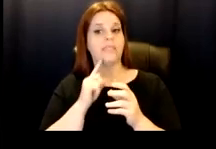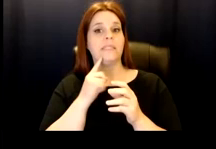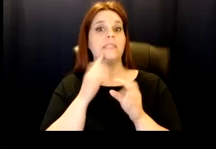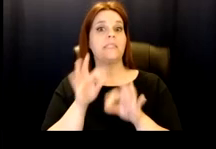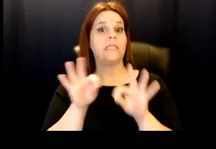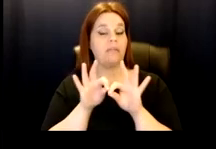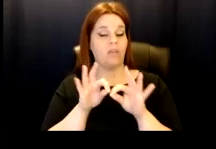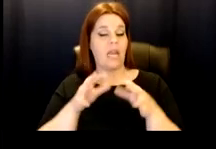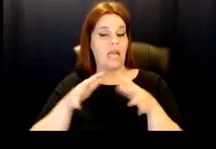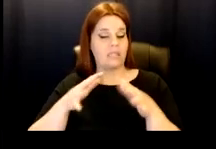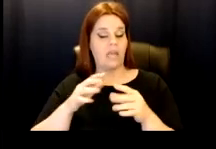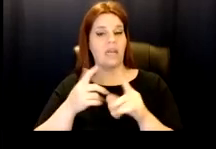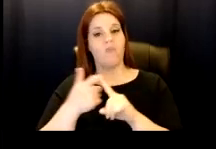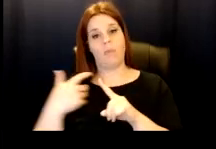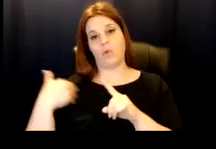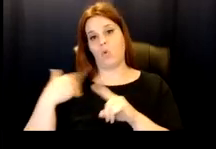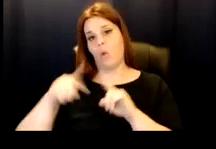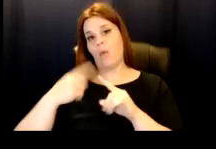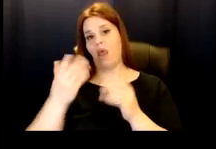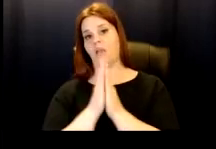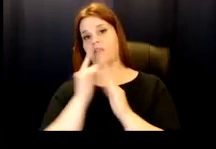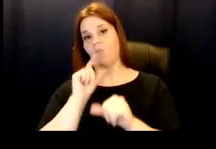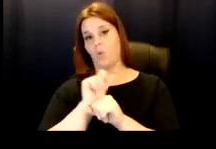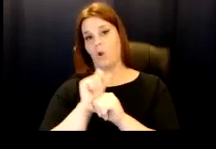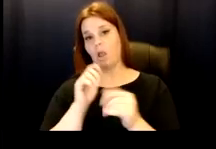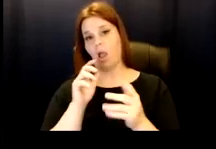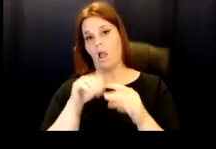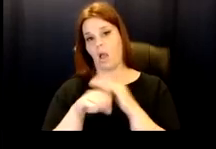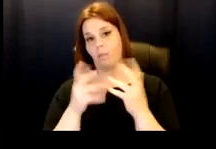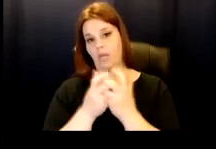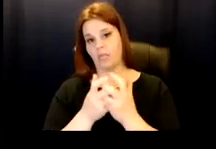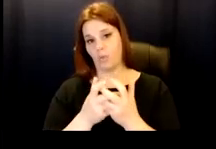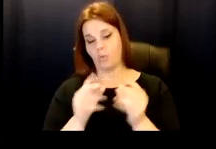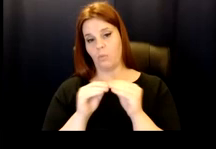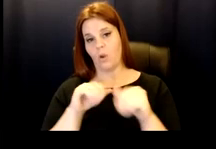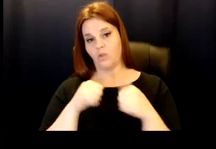when requesting job accommodations, they found much more challenging than asking about academic